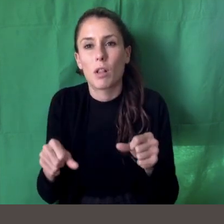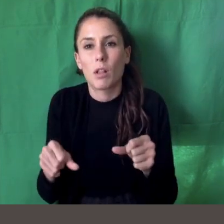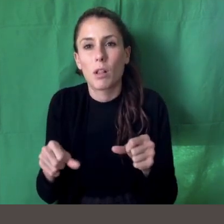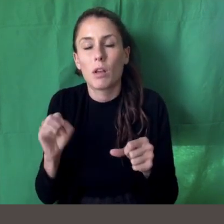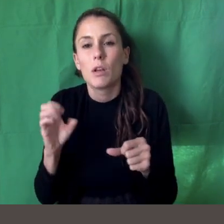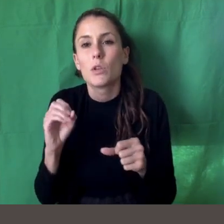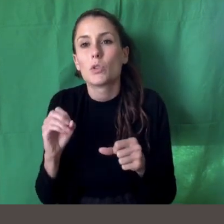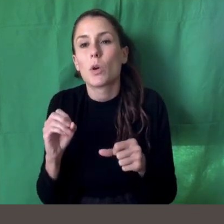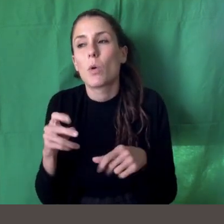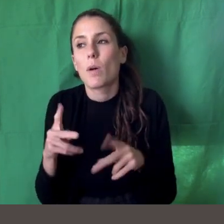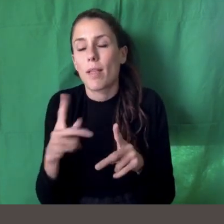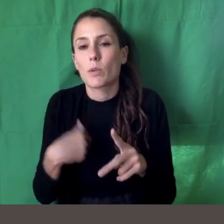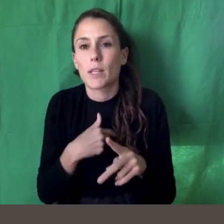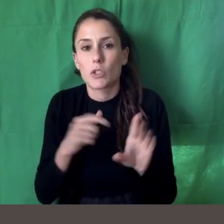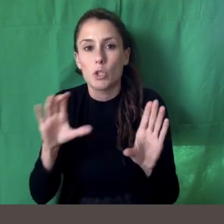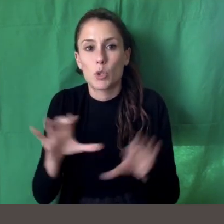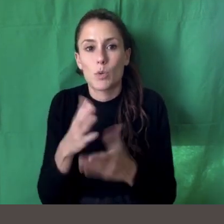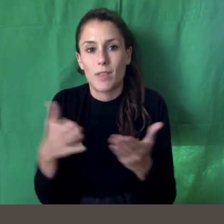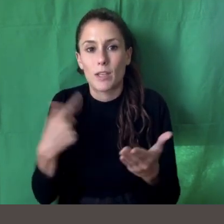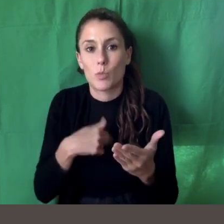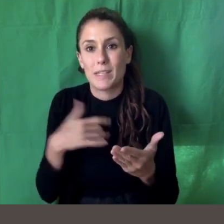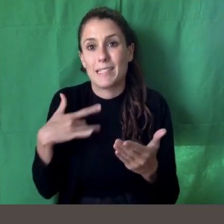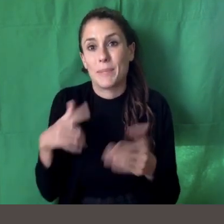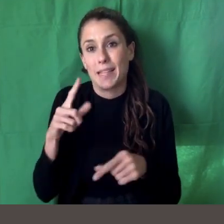So this basically allows us to do things that we normally can't.